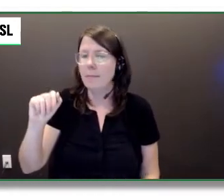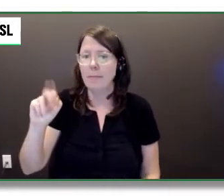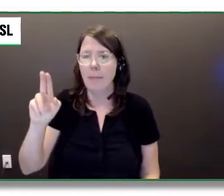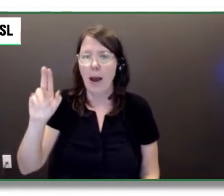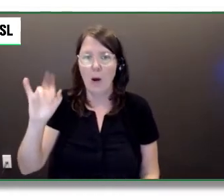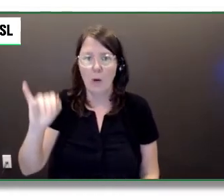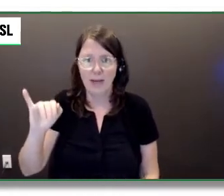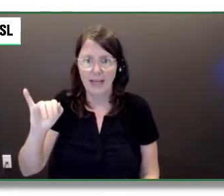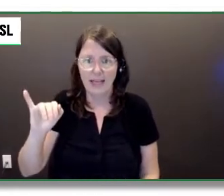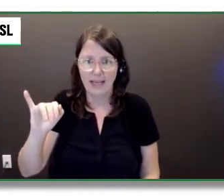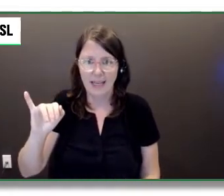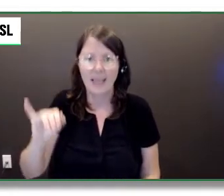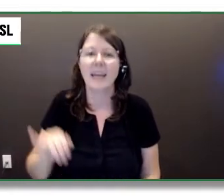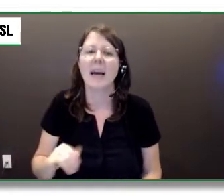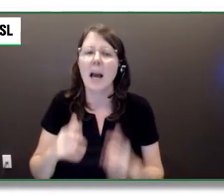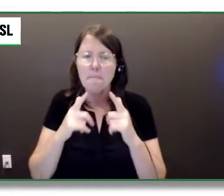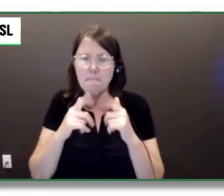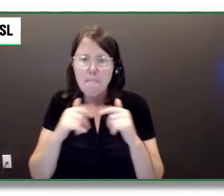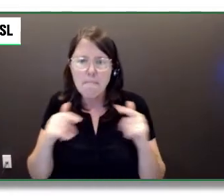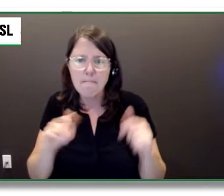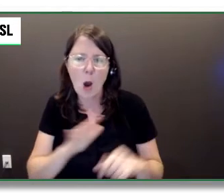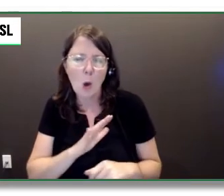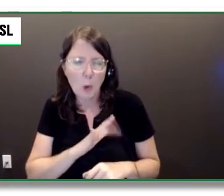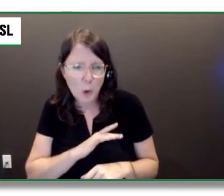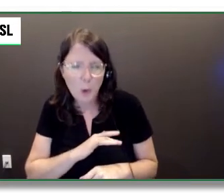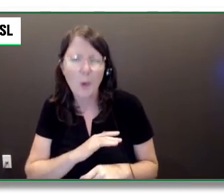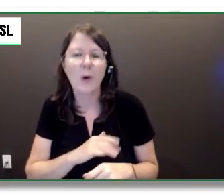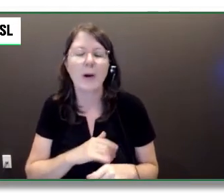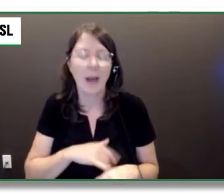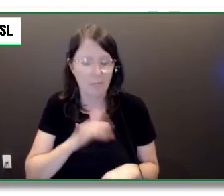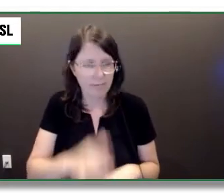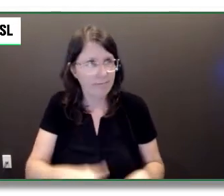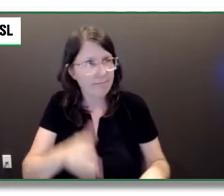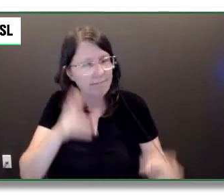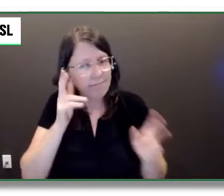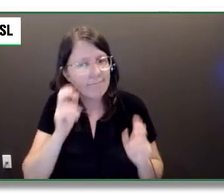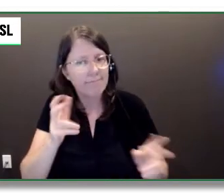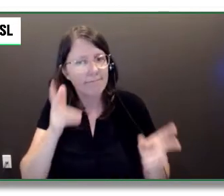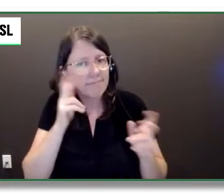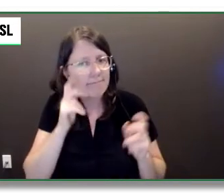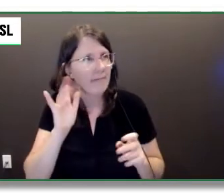soundscapes. Next slide is examples of live feeds. So